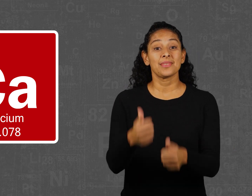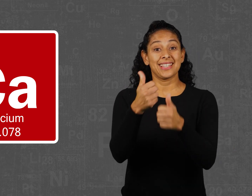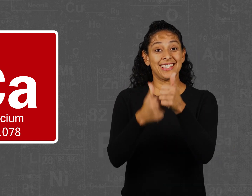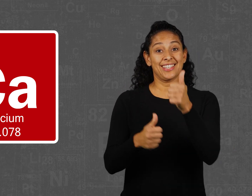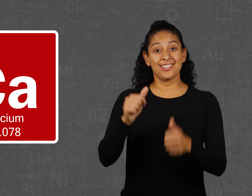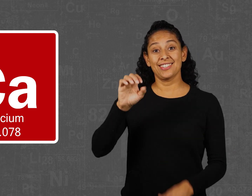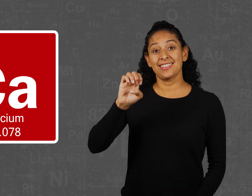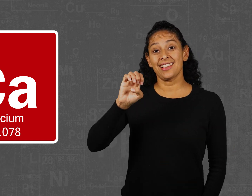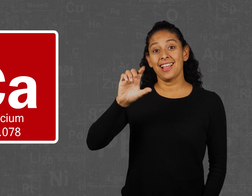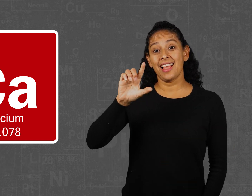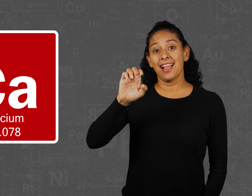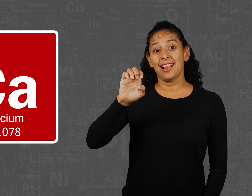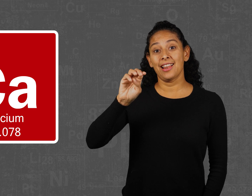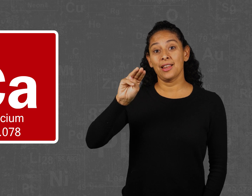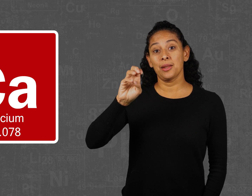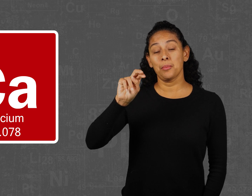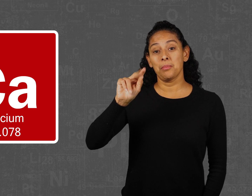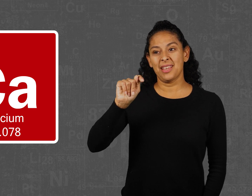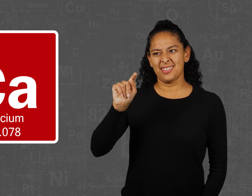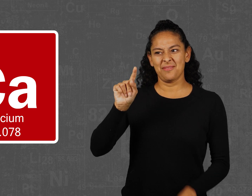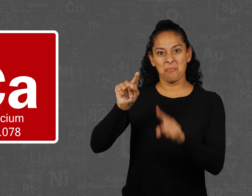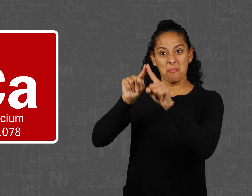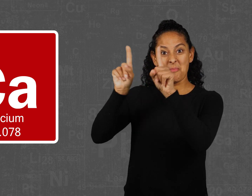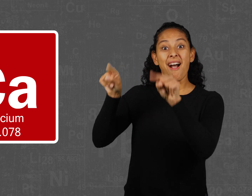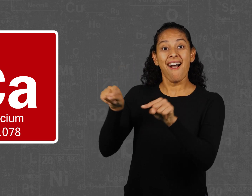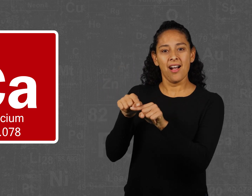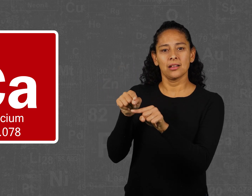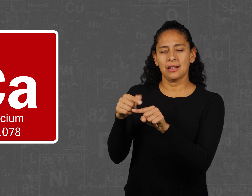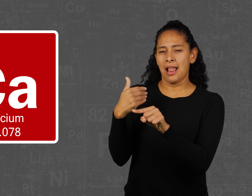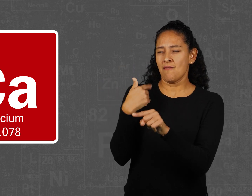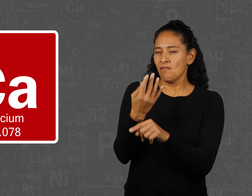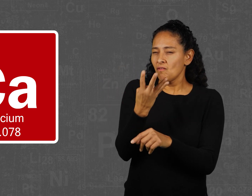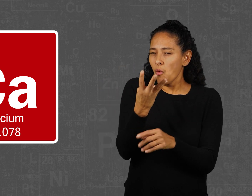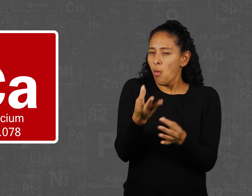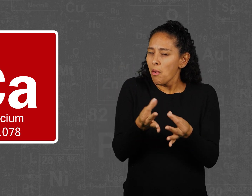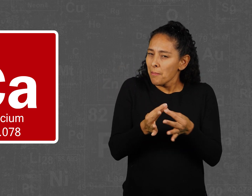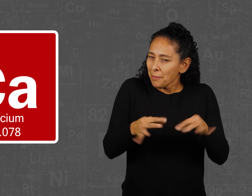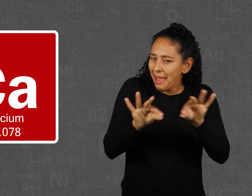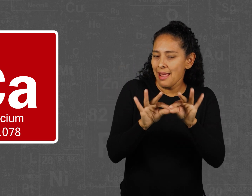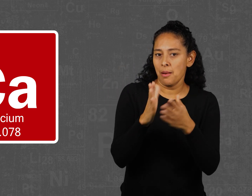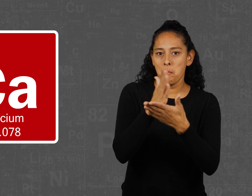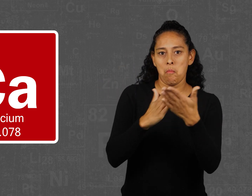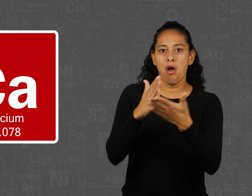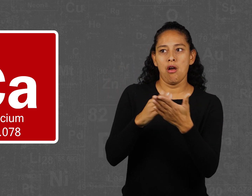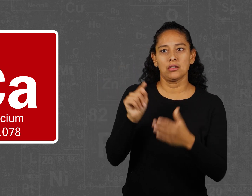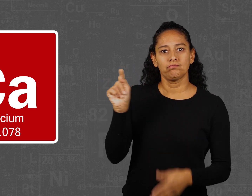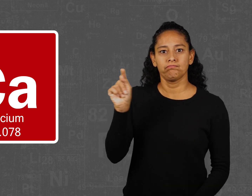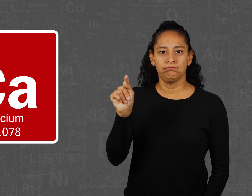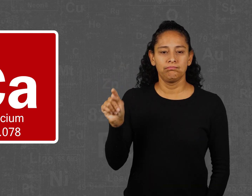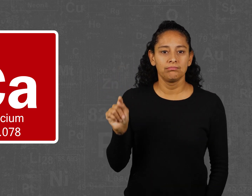There are four main parts inside each element’s box.